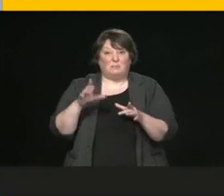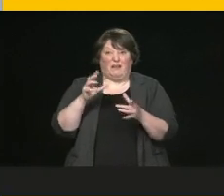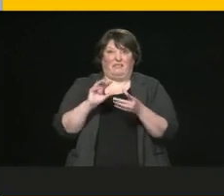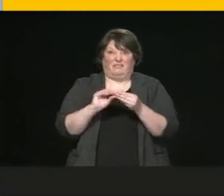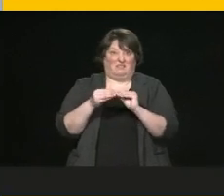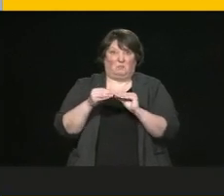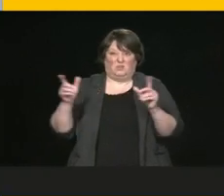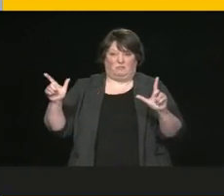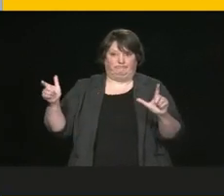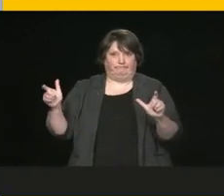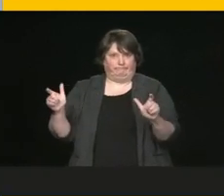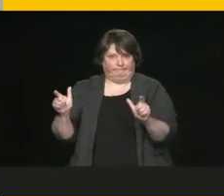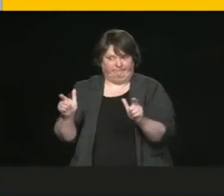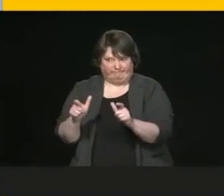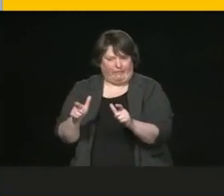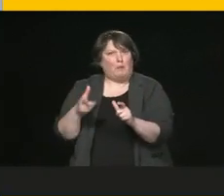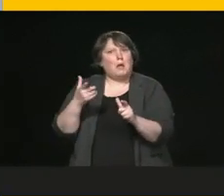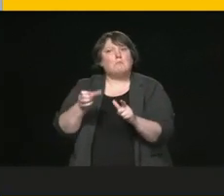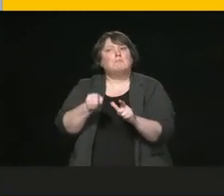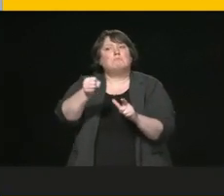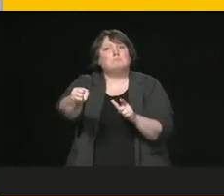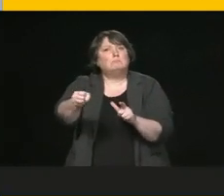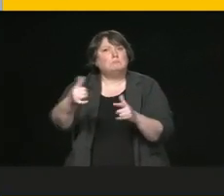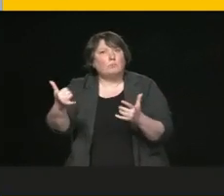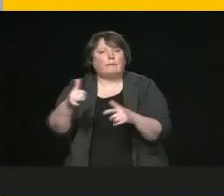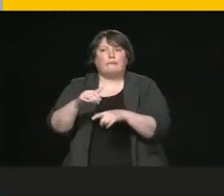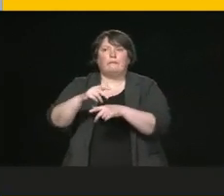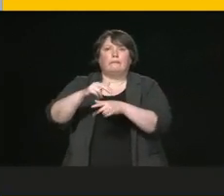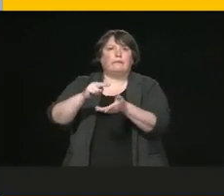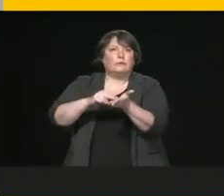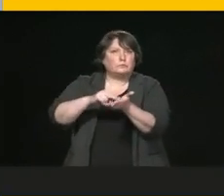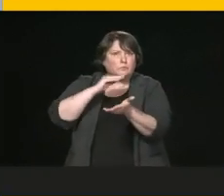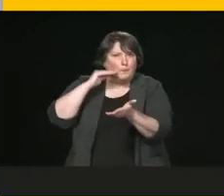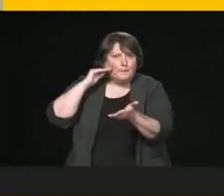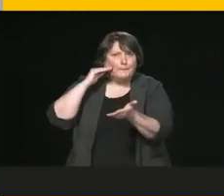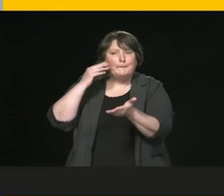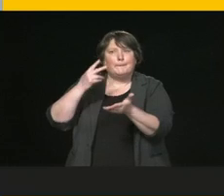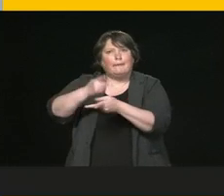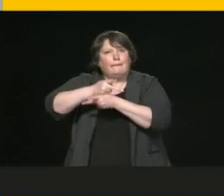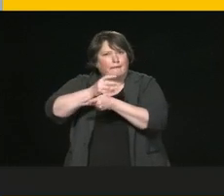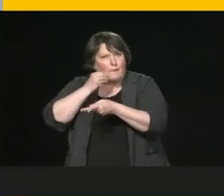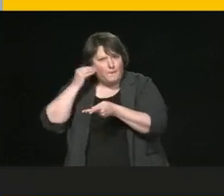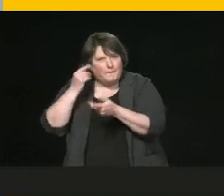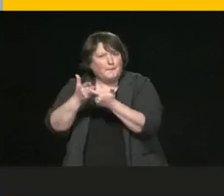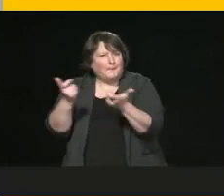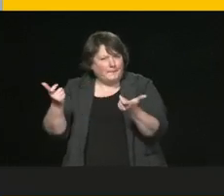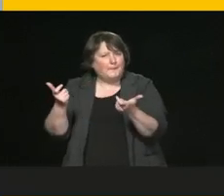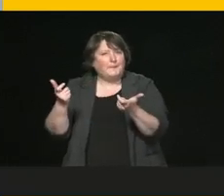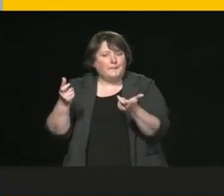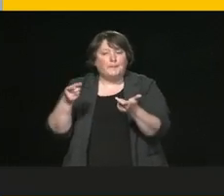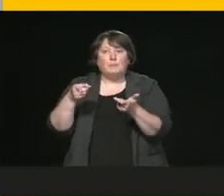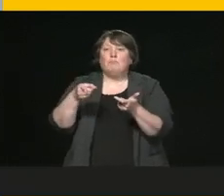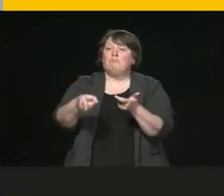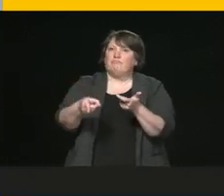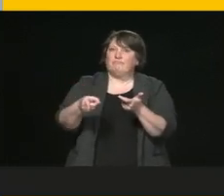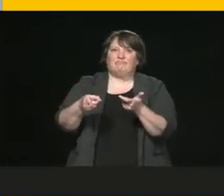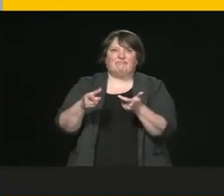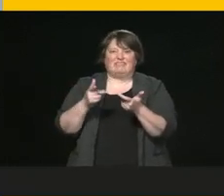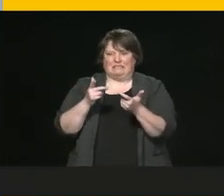TODAY, ACROSS THE COUNTRY, THE LAST MEMBERS OF THIS GENERATION